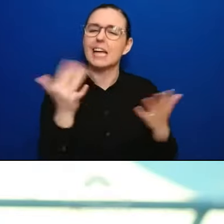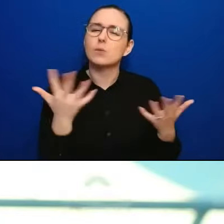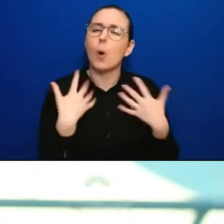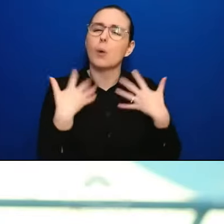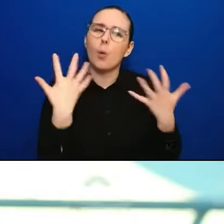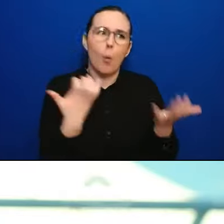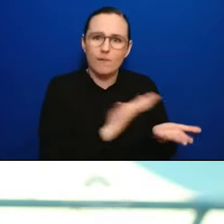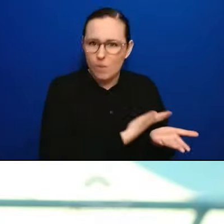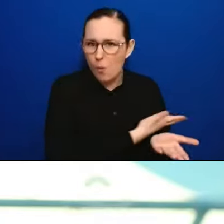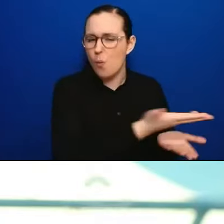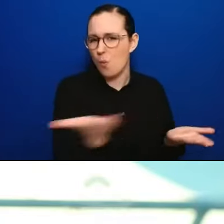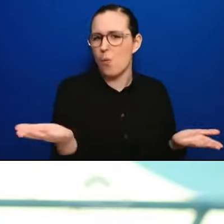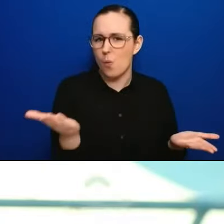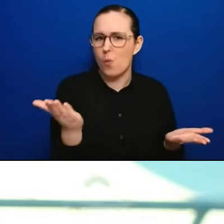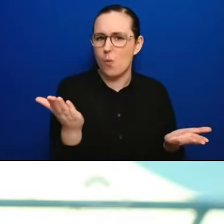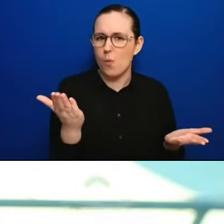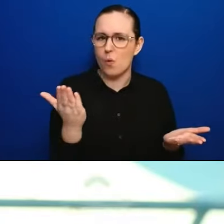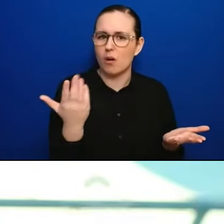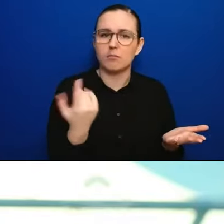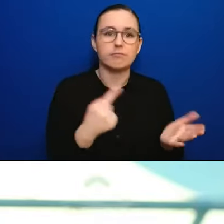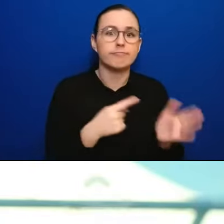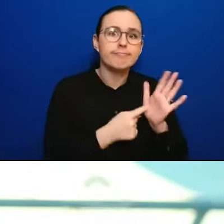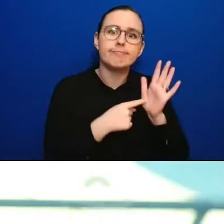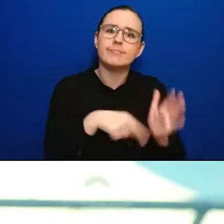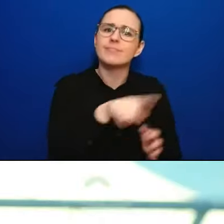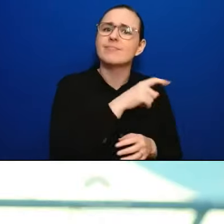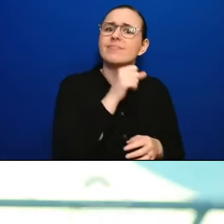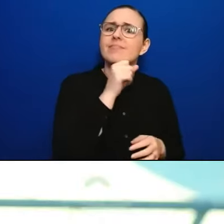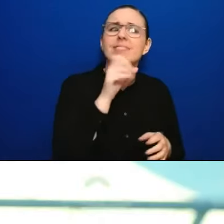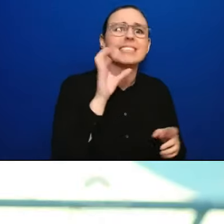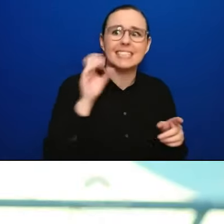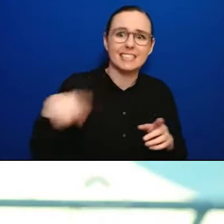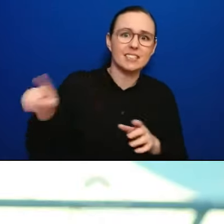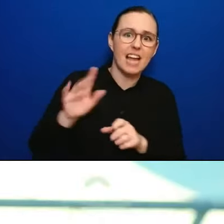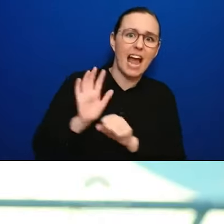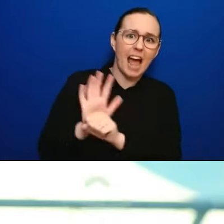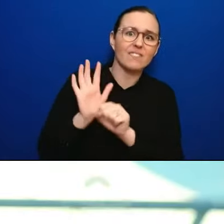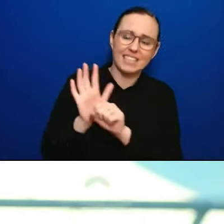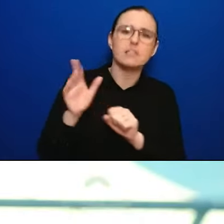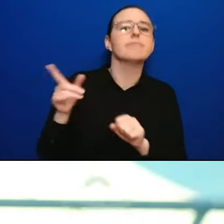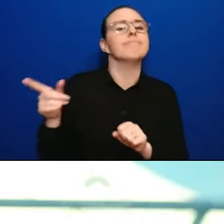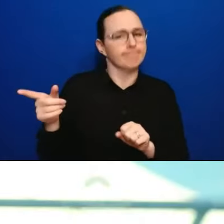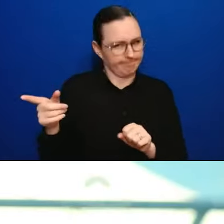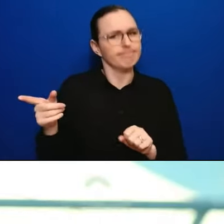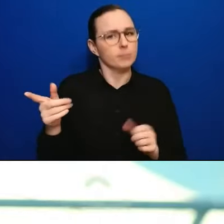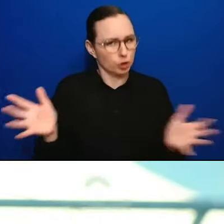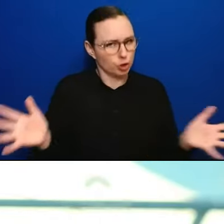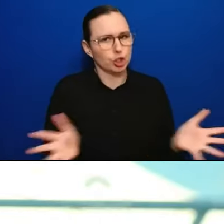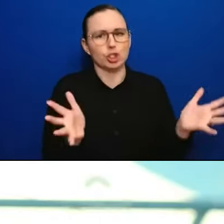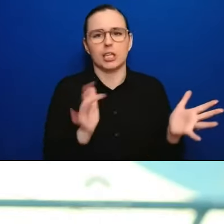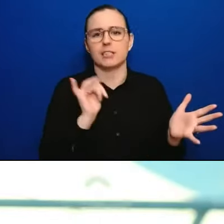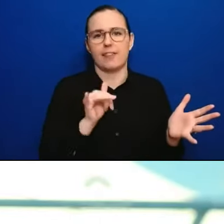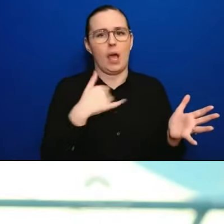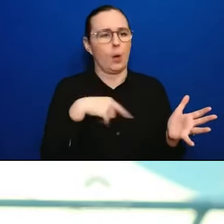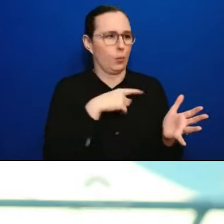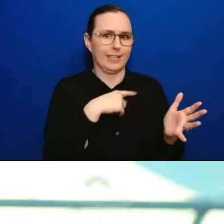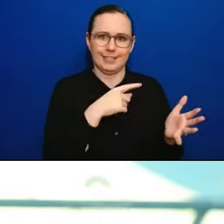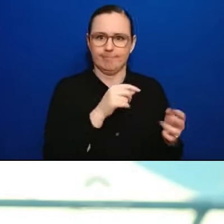come in to be your visitor and that's what we want across the board.